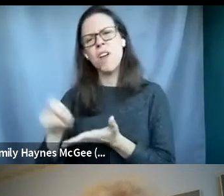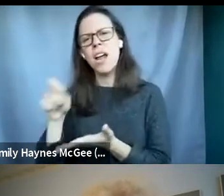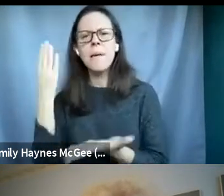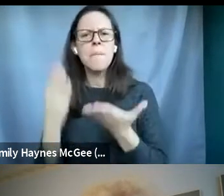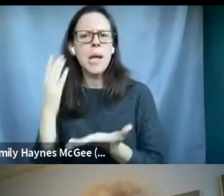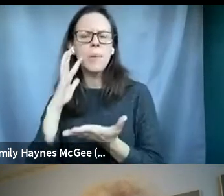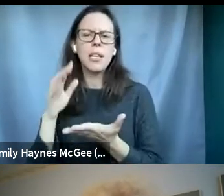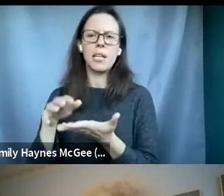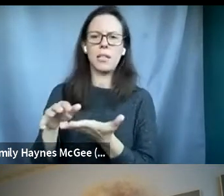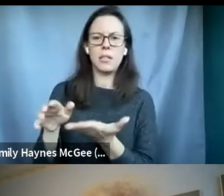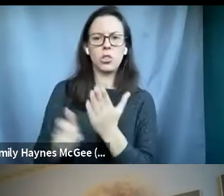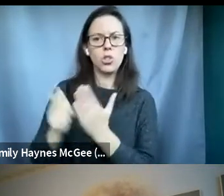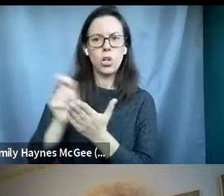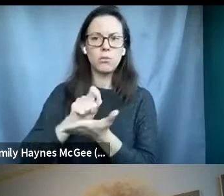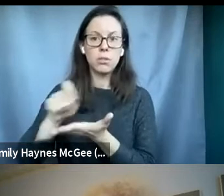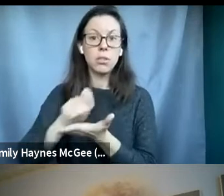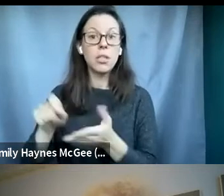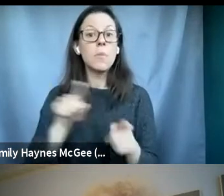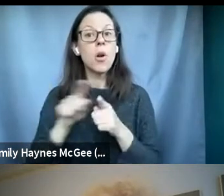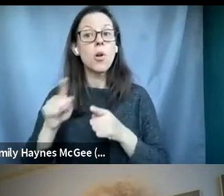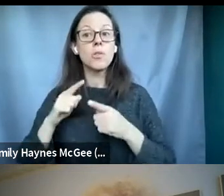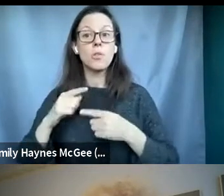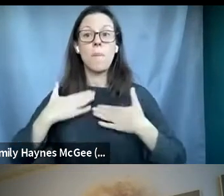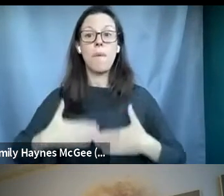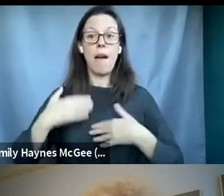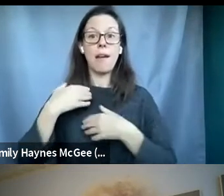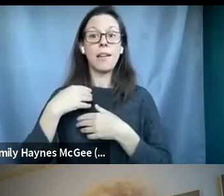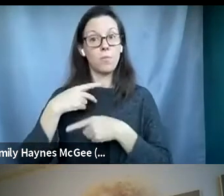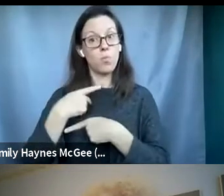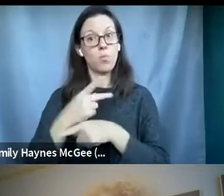But the body product makers workshop would also require a lot of materials as well because